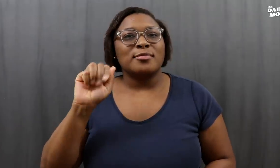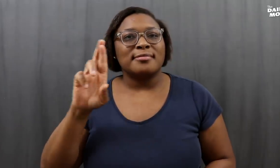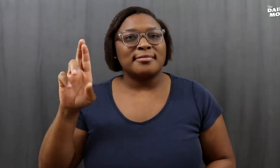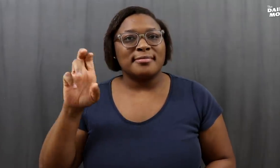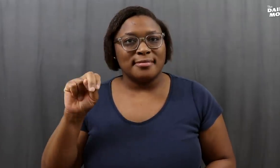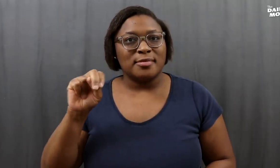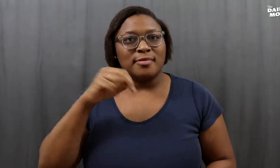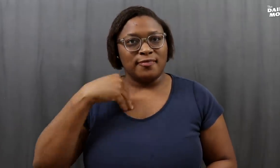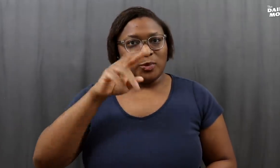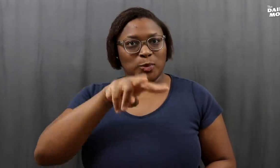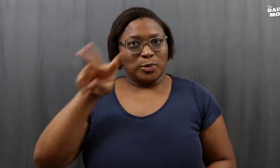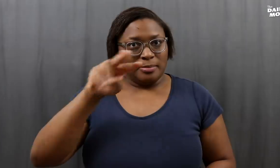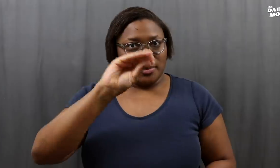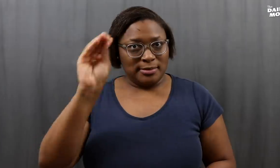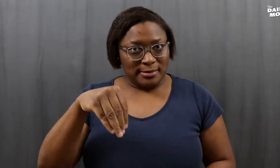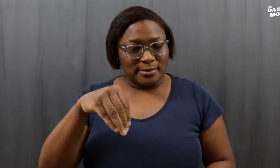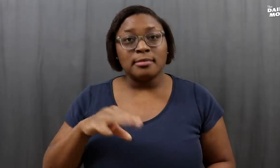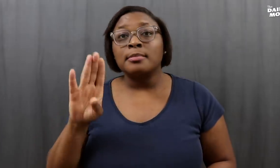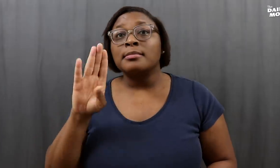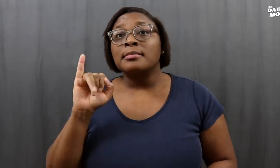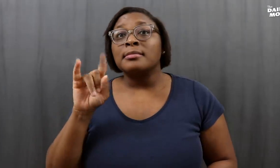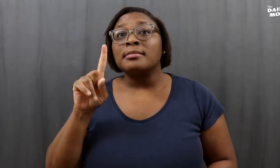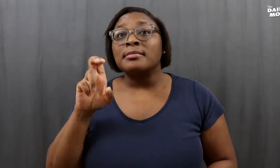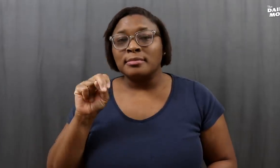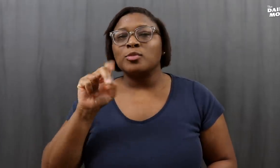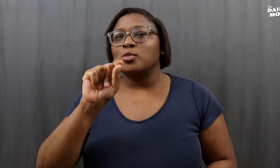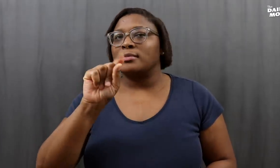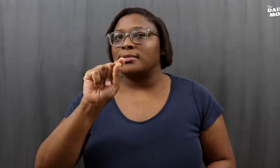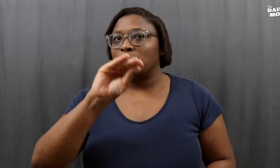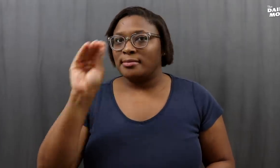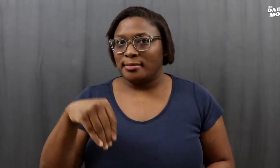poll released on Sunday. She led with 22% to Biden's 20% and